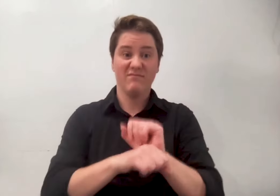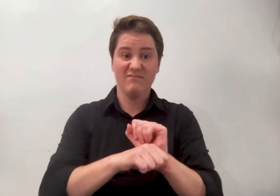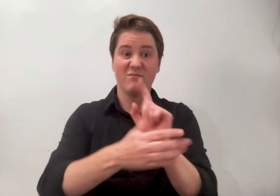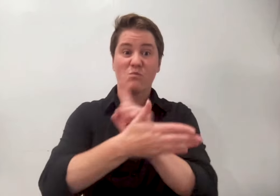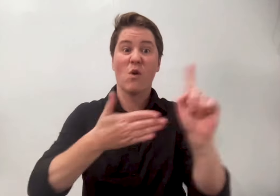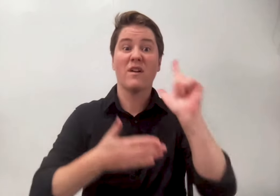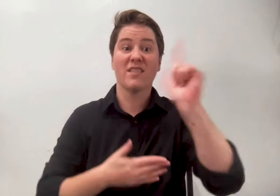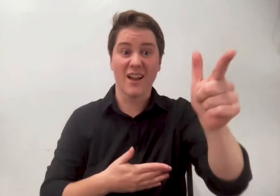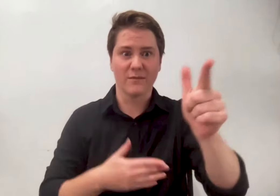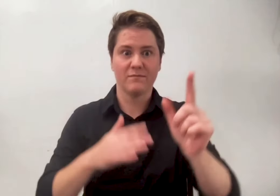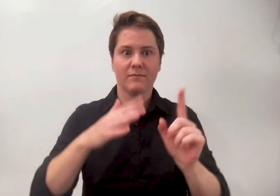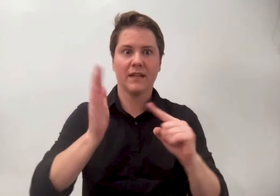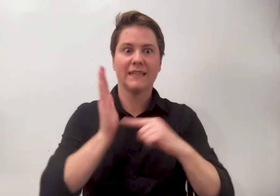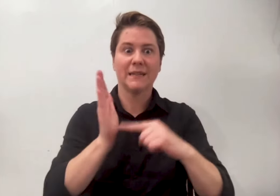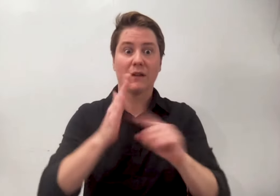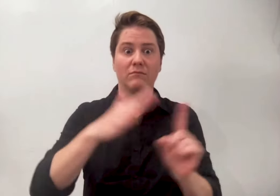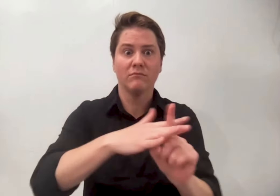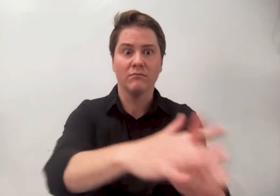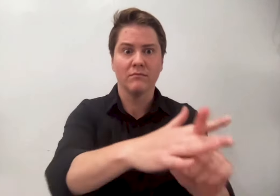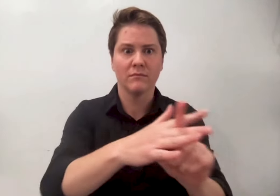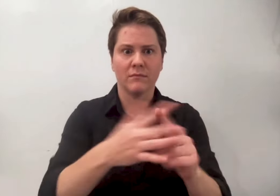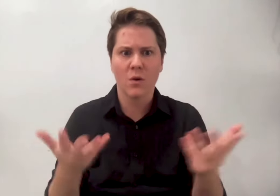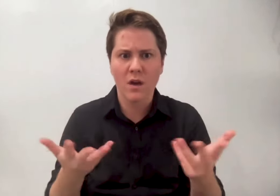One week after quarantining, symptoms appeared for me.